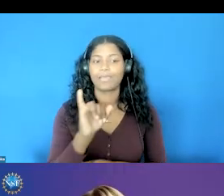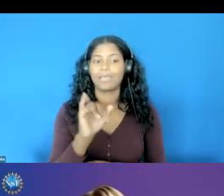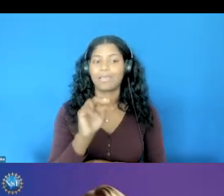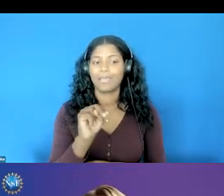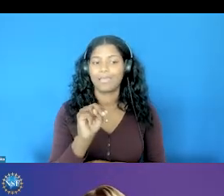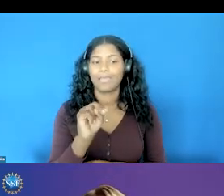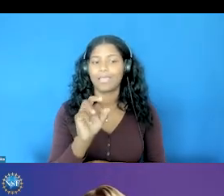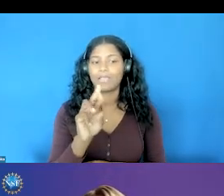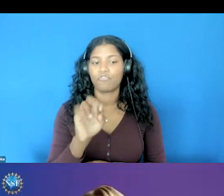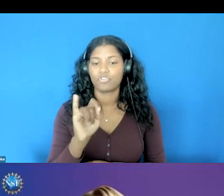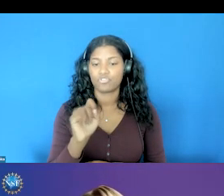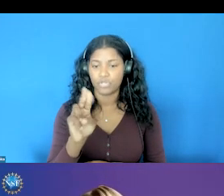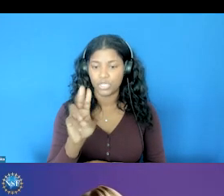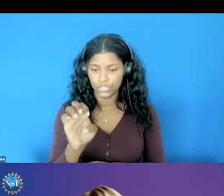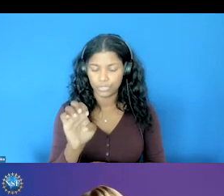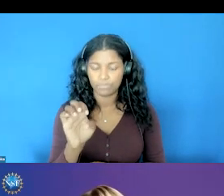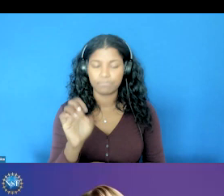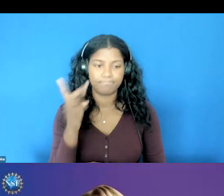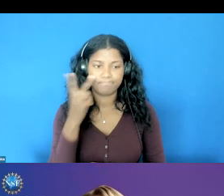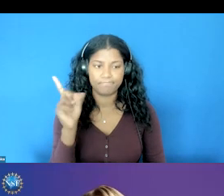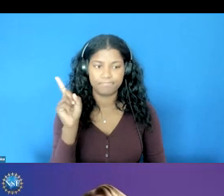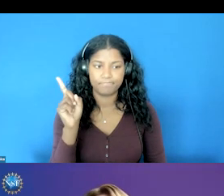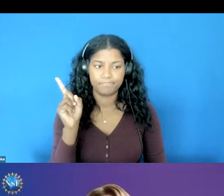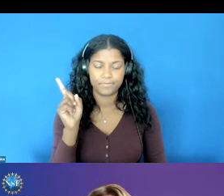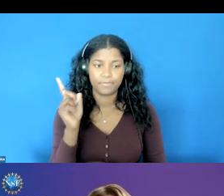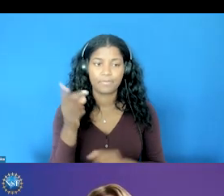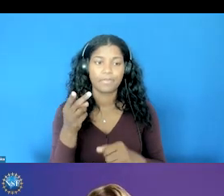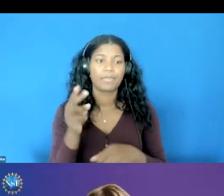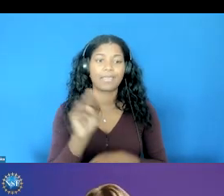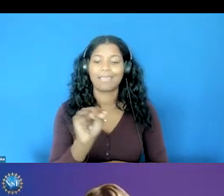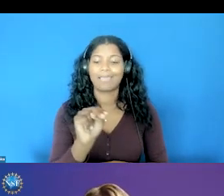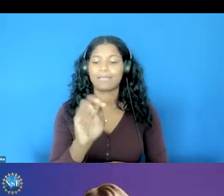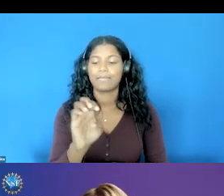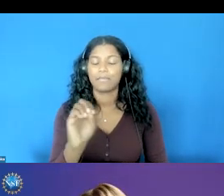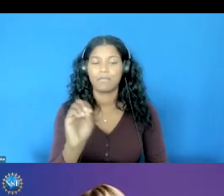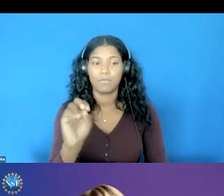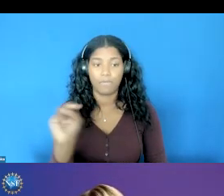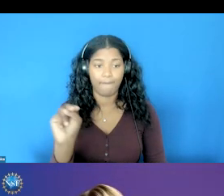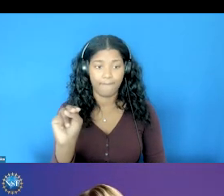Next. The National Ecological Observatory Network is NEON